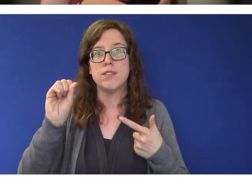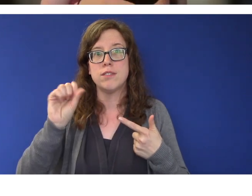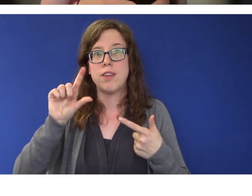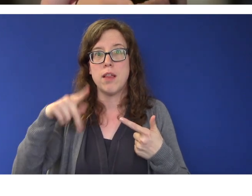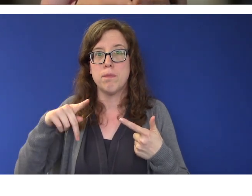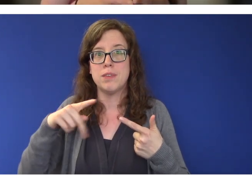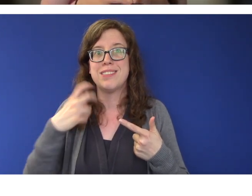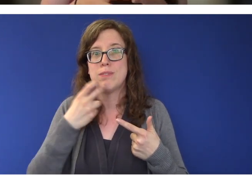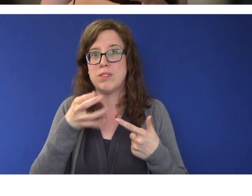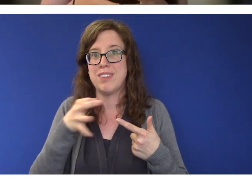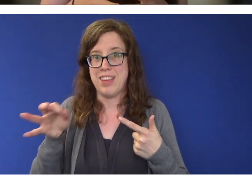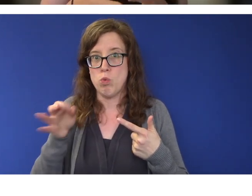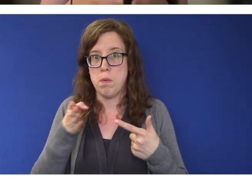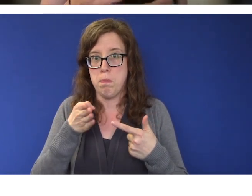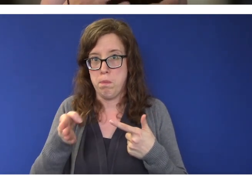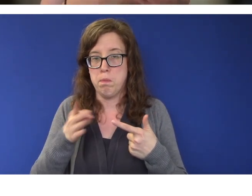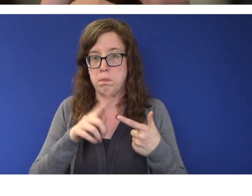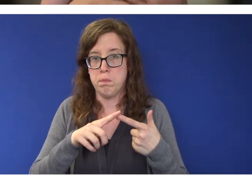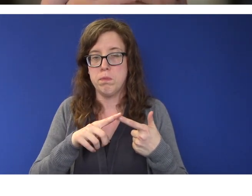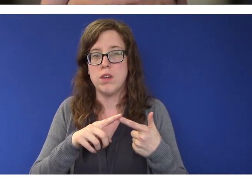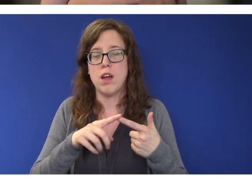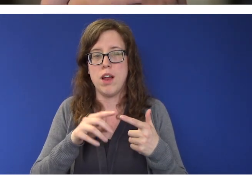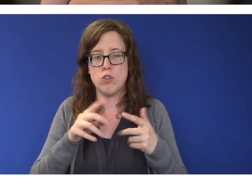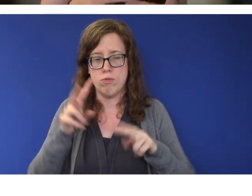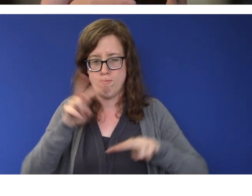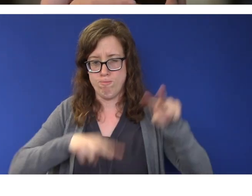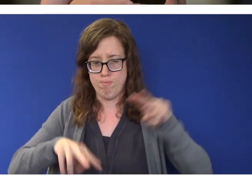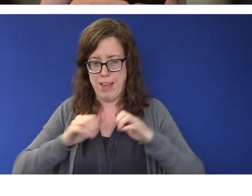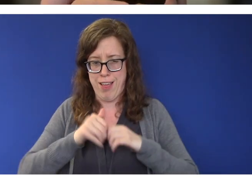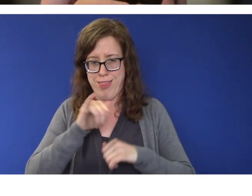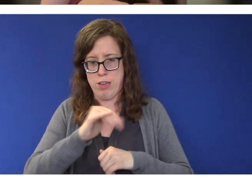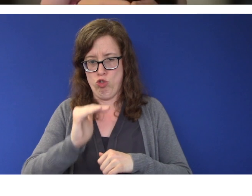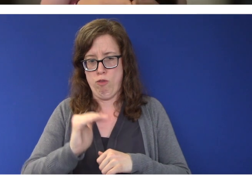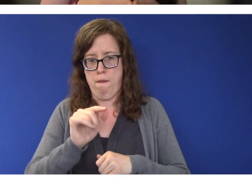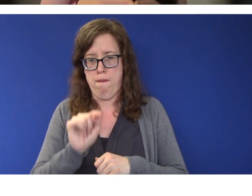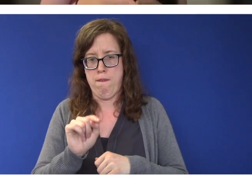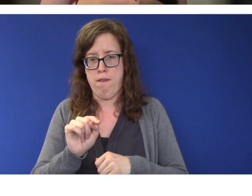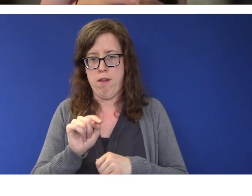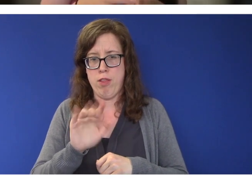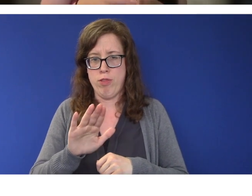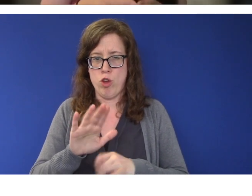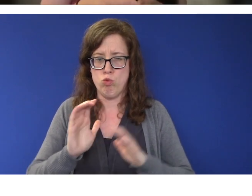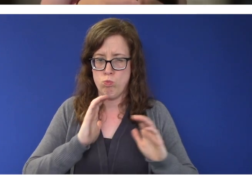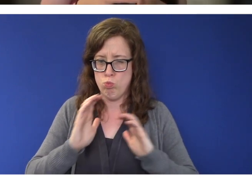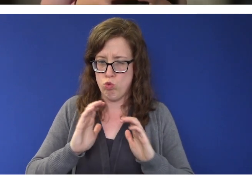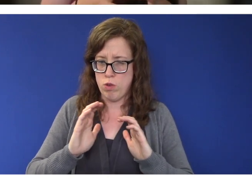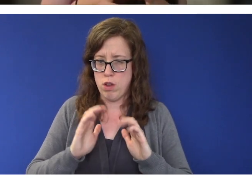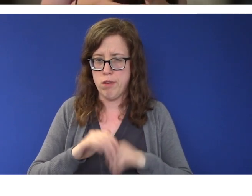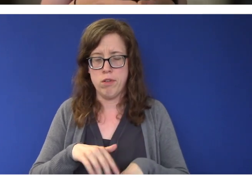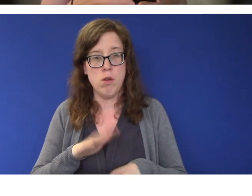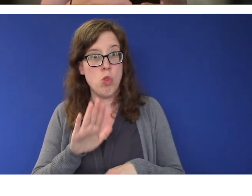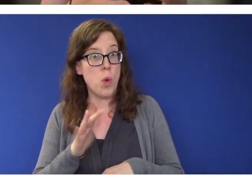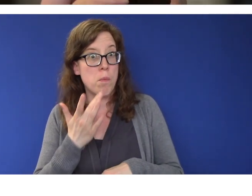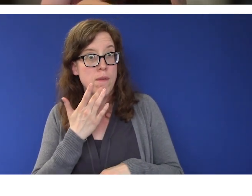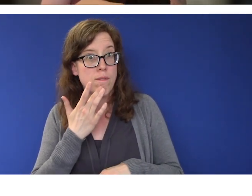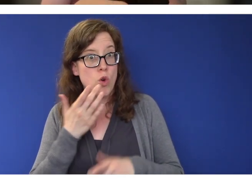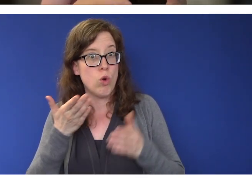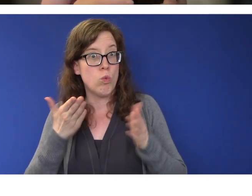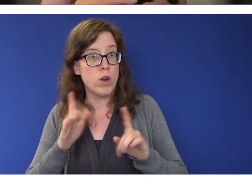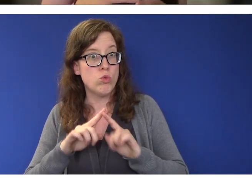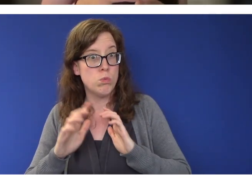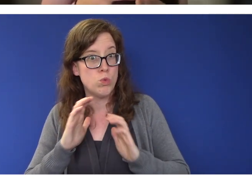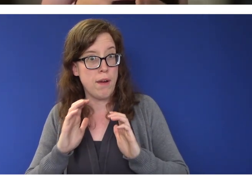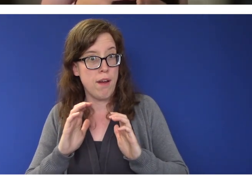therapists as you’re looking at how the child is communicating, what their preferred mode is